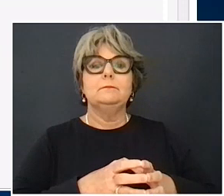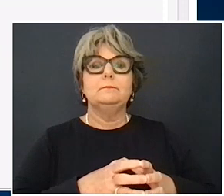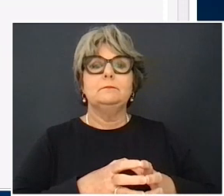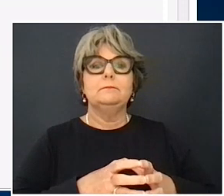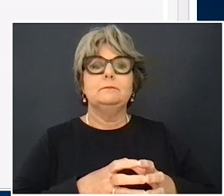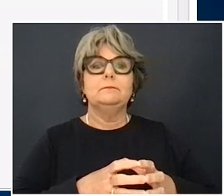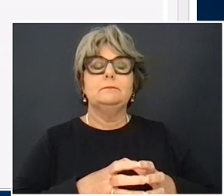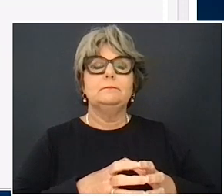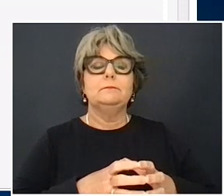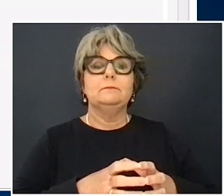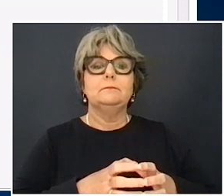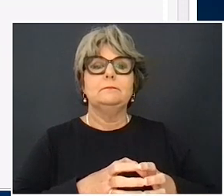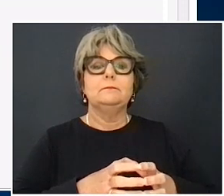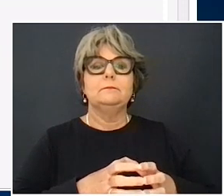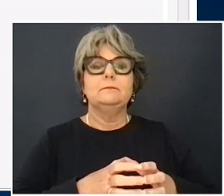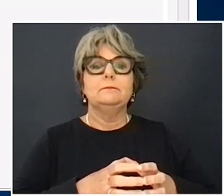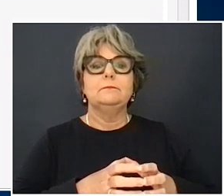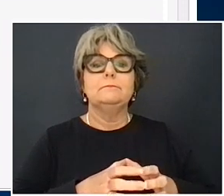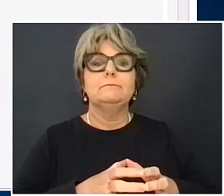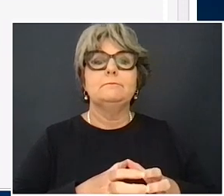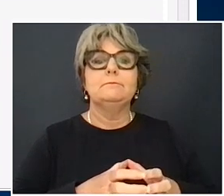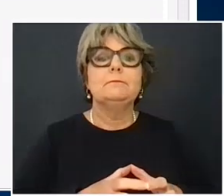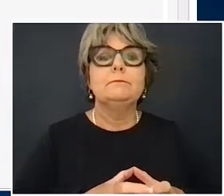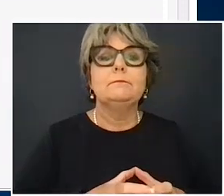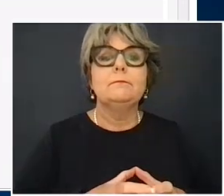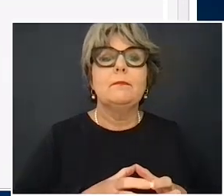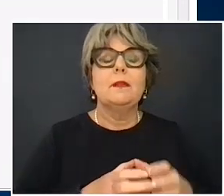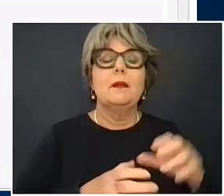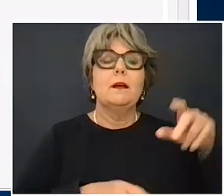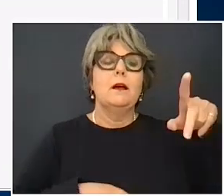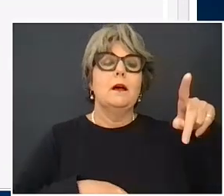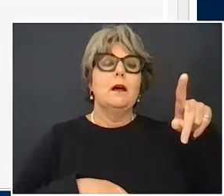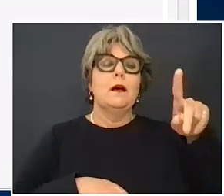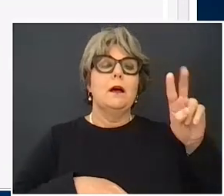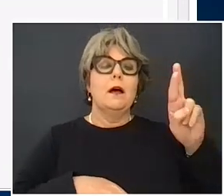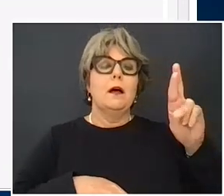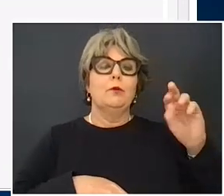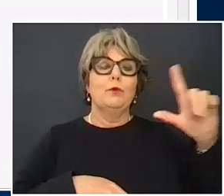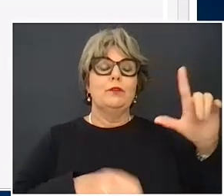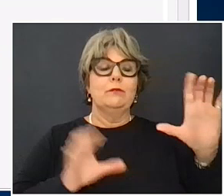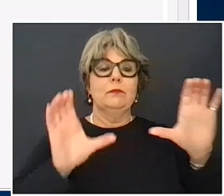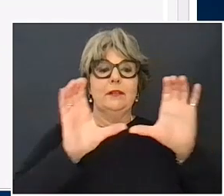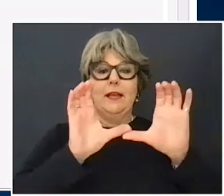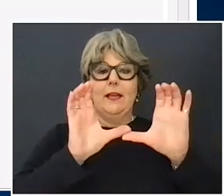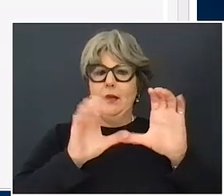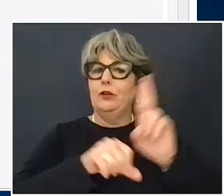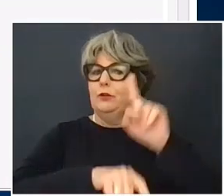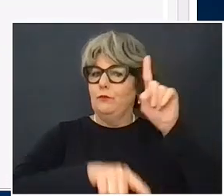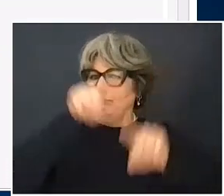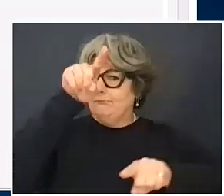I can speak to that. Provisional certification is used for a wide variety of things, including following a change of